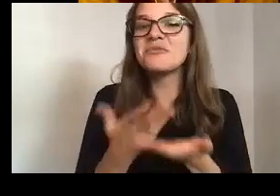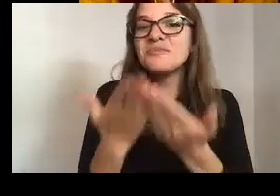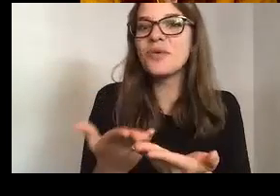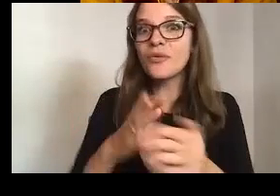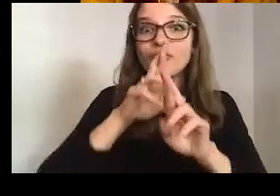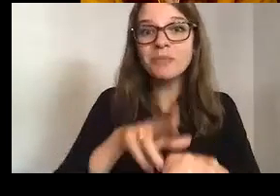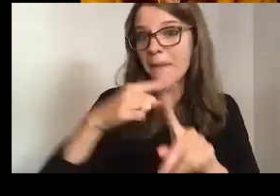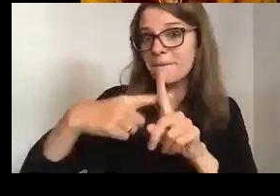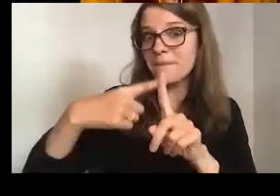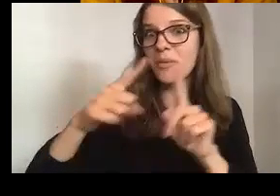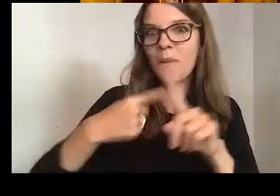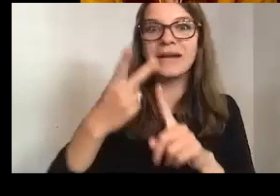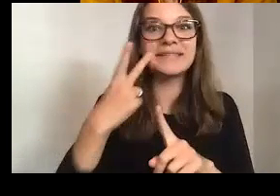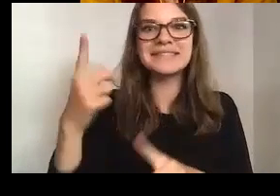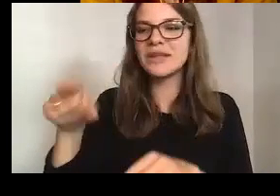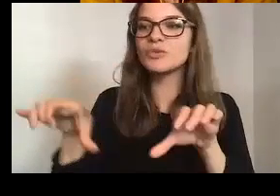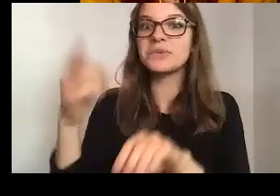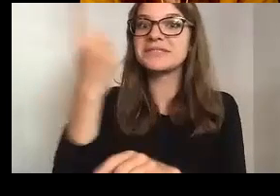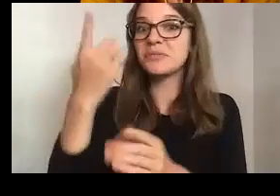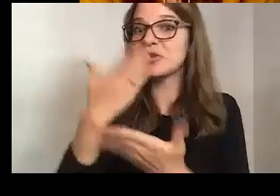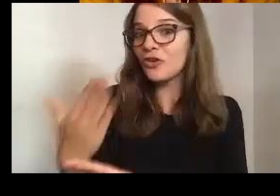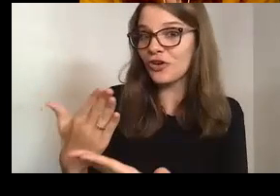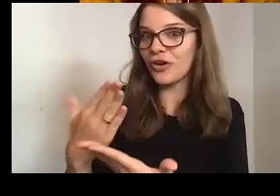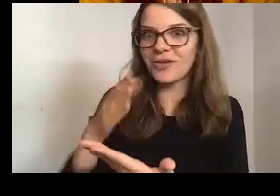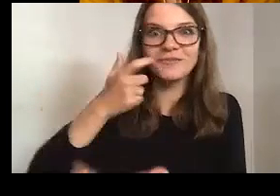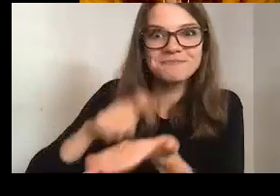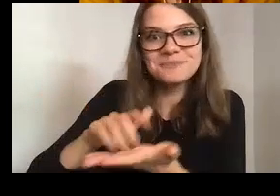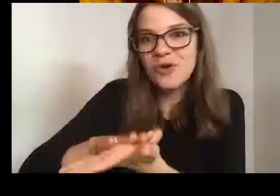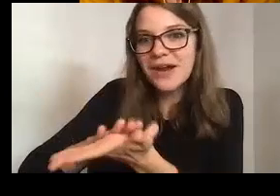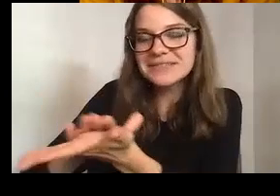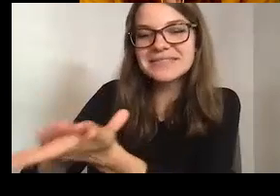when you see your child doing something good and so thinking about you know the language